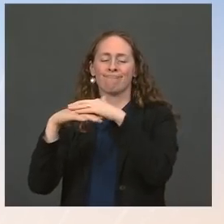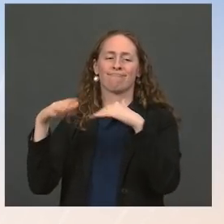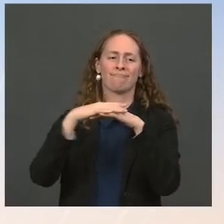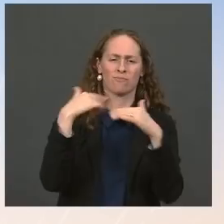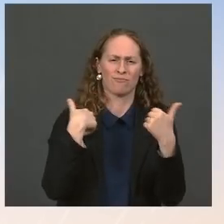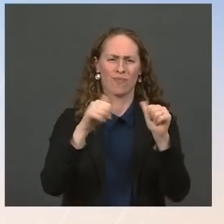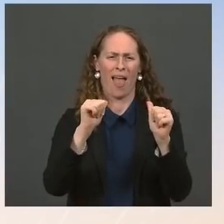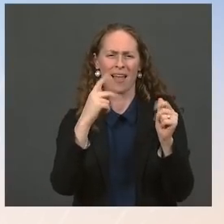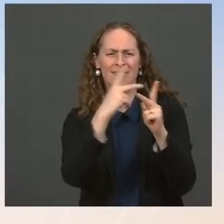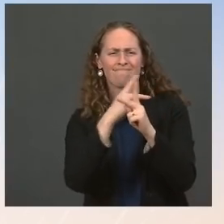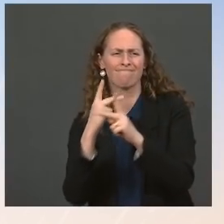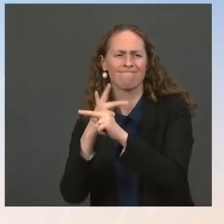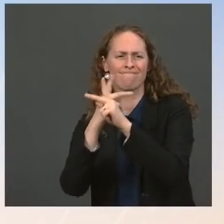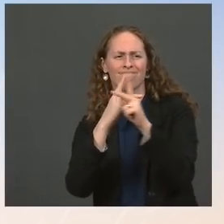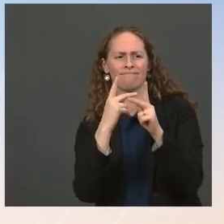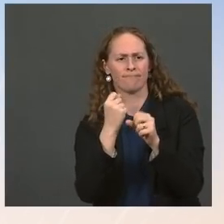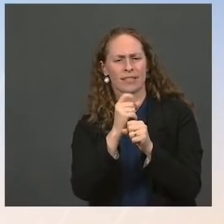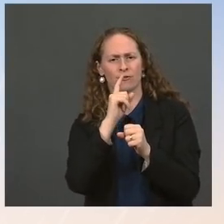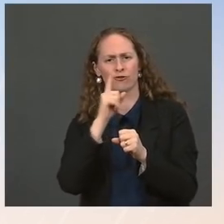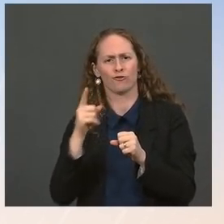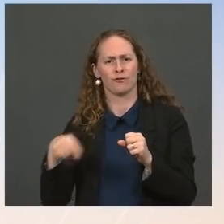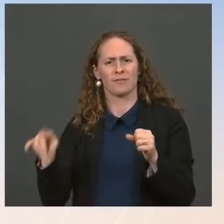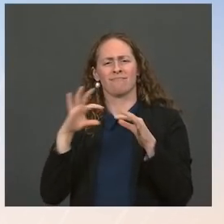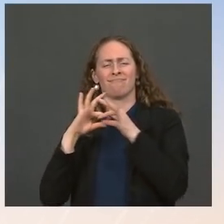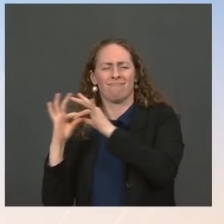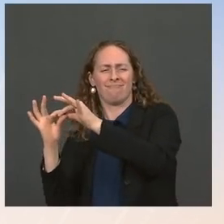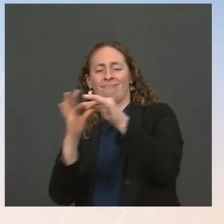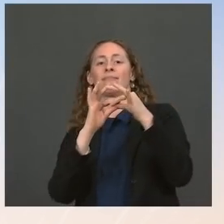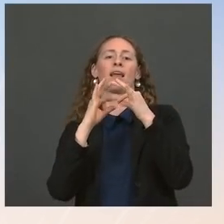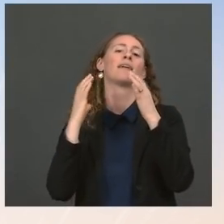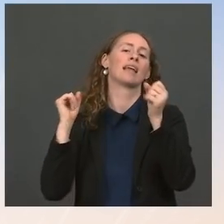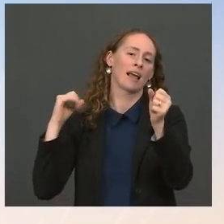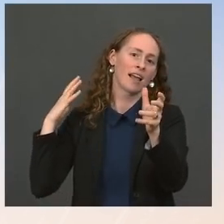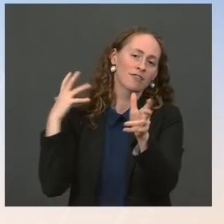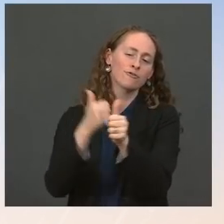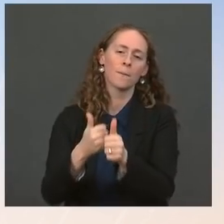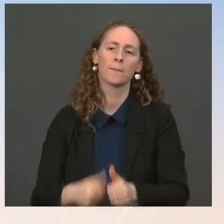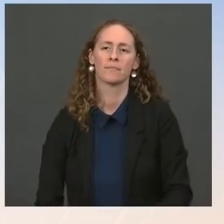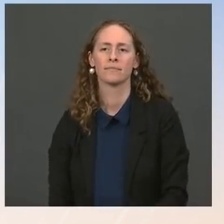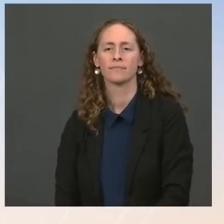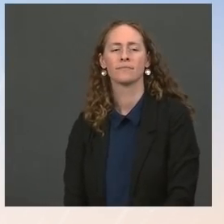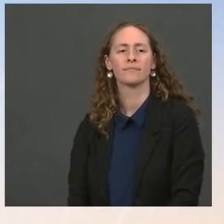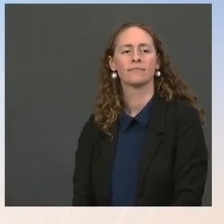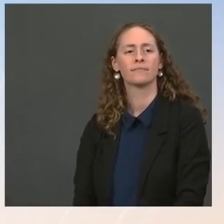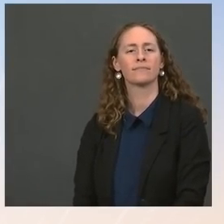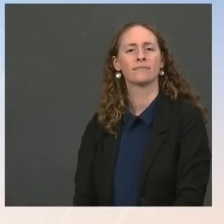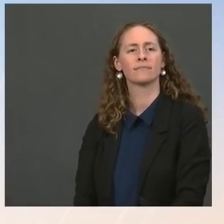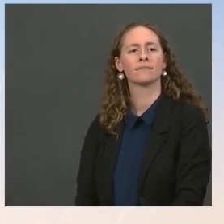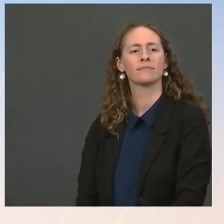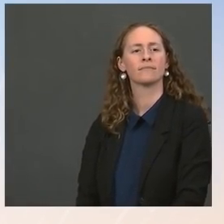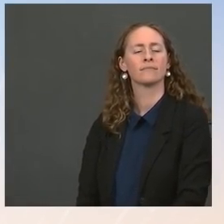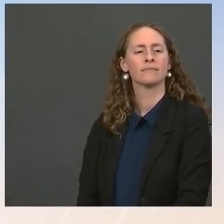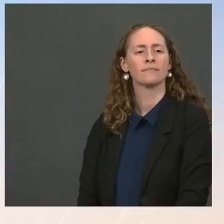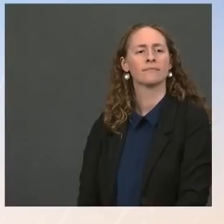to address the bottlenecks as quickly as we can. Go ahead. The Press: Let me ask that in a slightly similar but different way. Ms. Psaki: Sure. >> The Press: